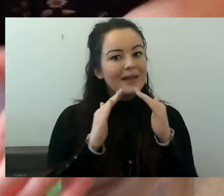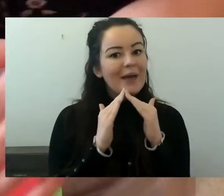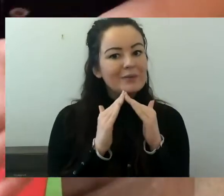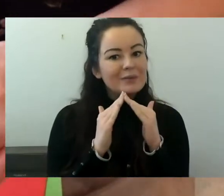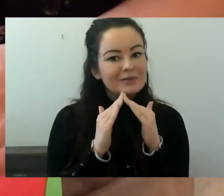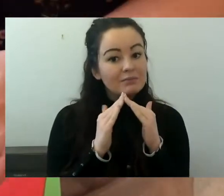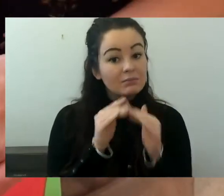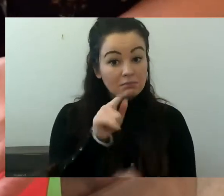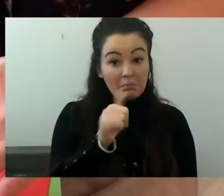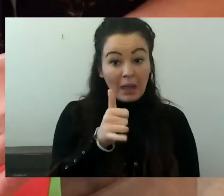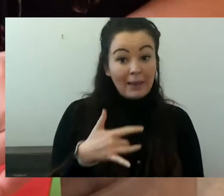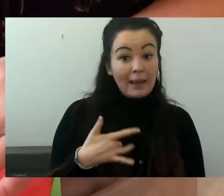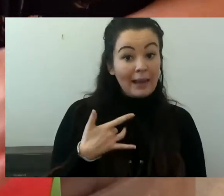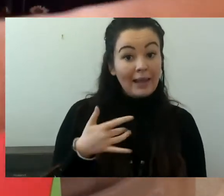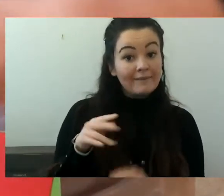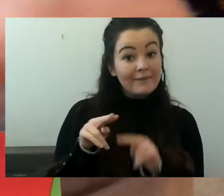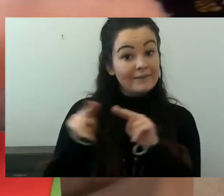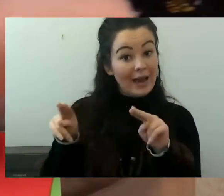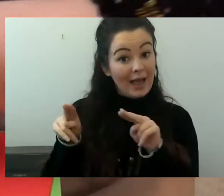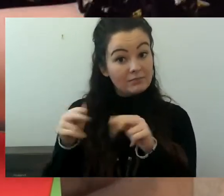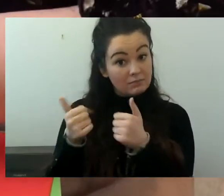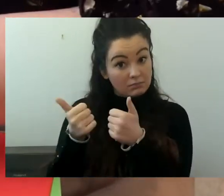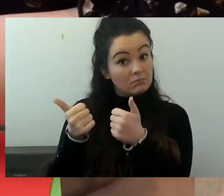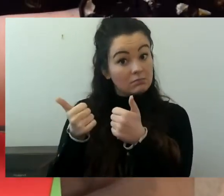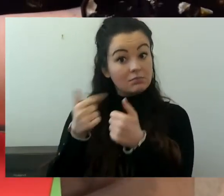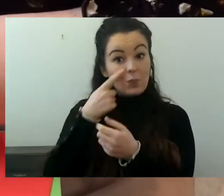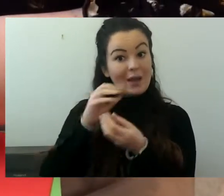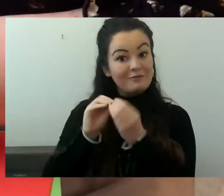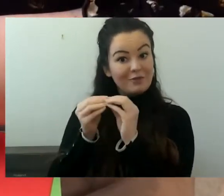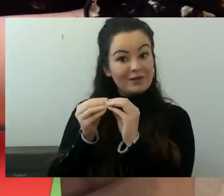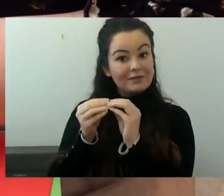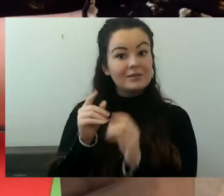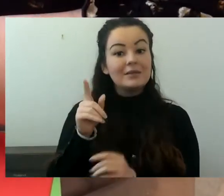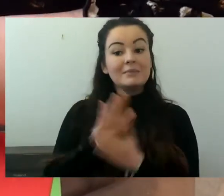but like I said if you don't live in a house, you might want to do a flat so you just won't put the